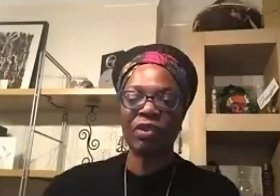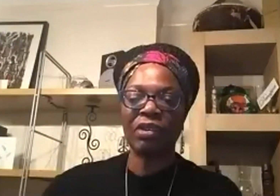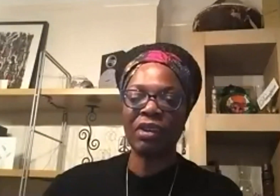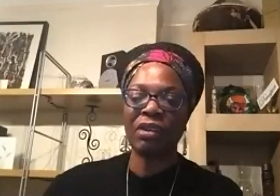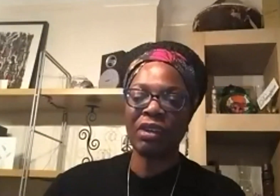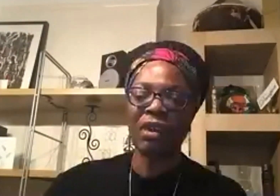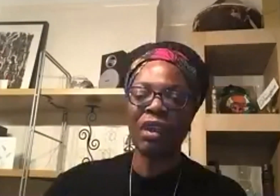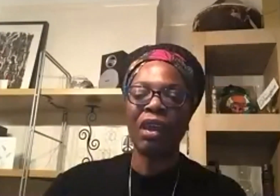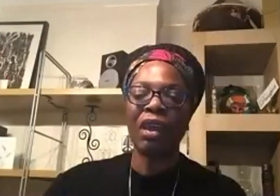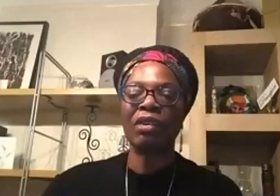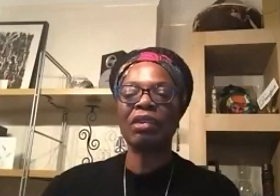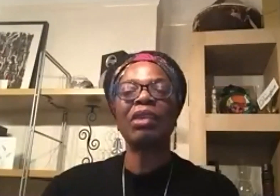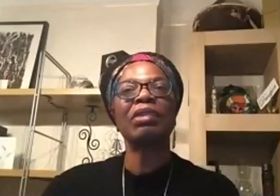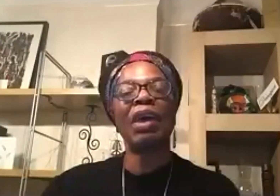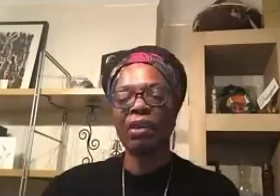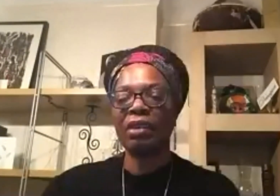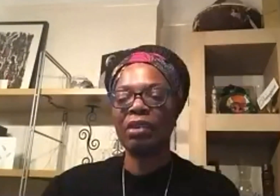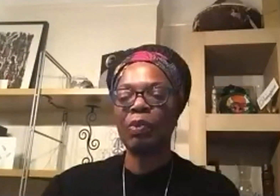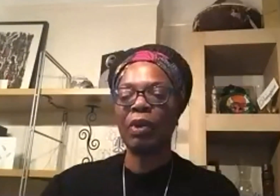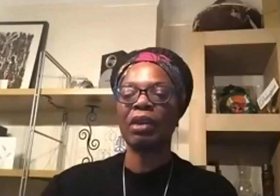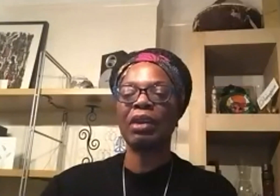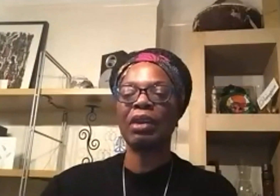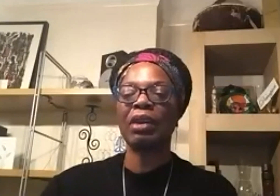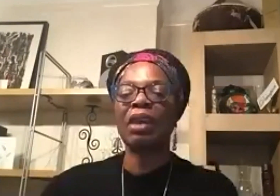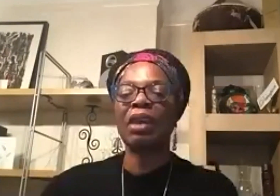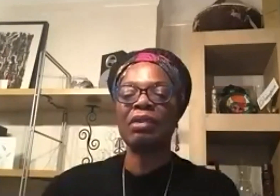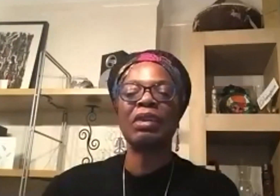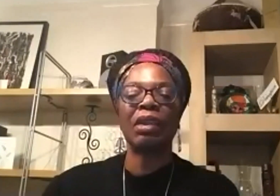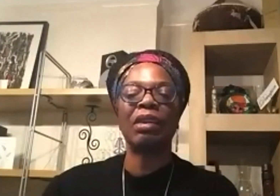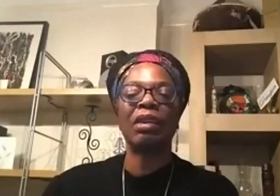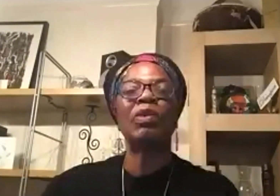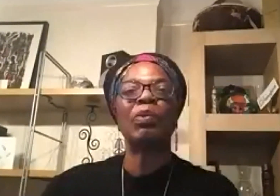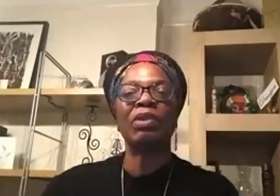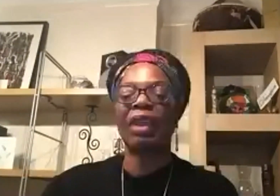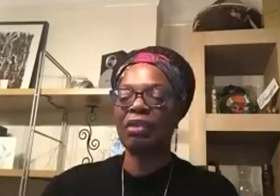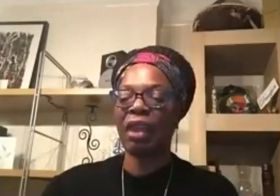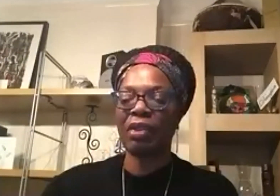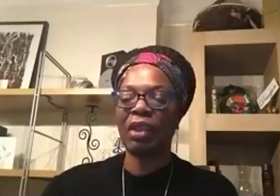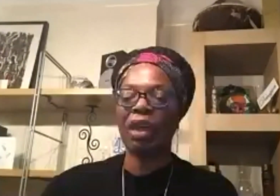diseases, to discuss how vaccines work and help us to understand the information that is out there